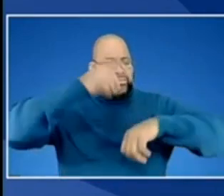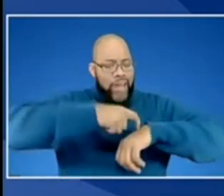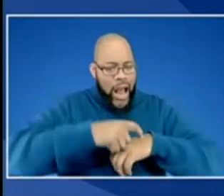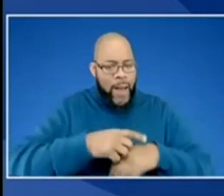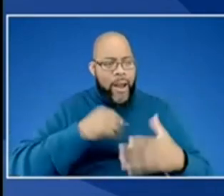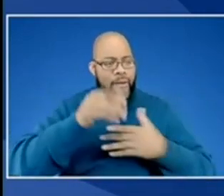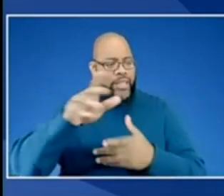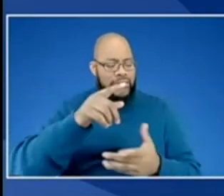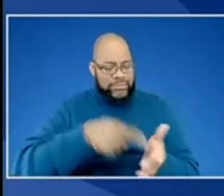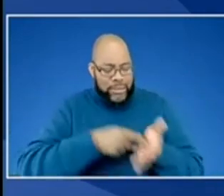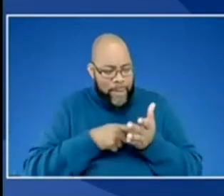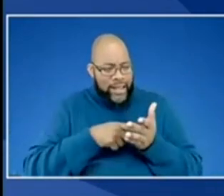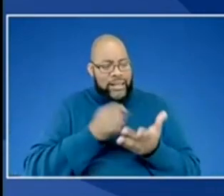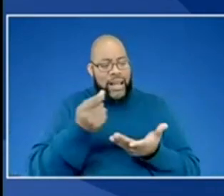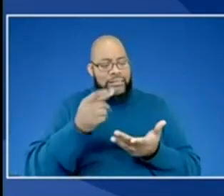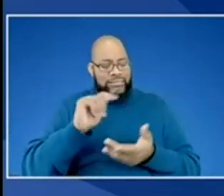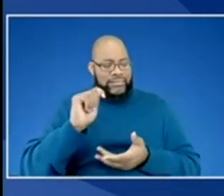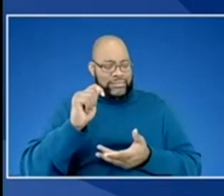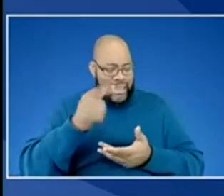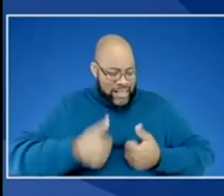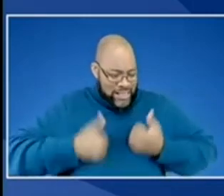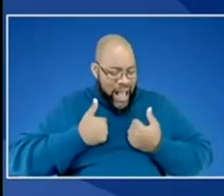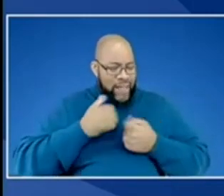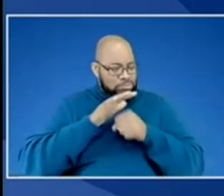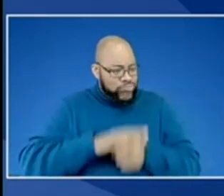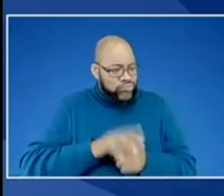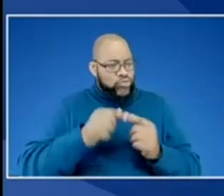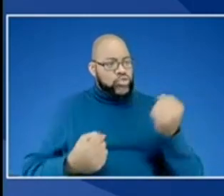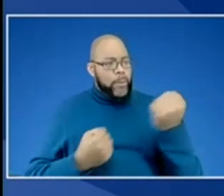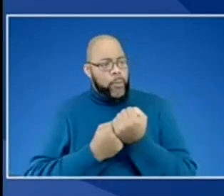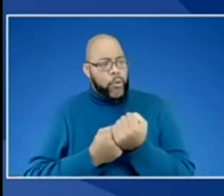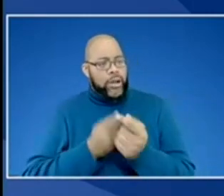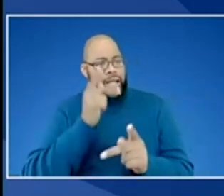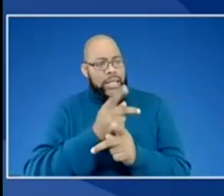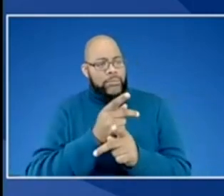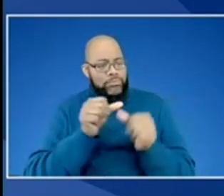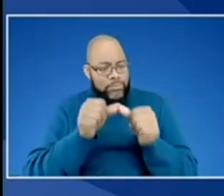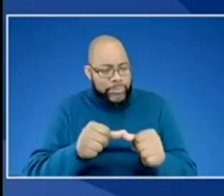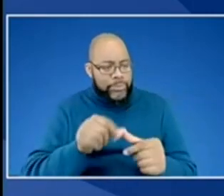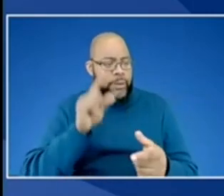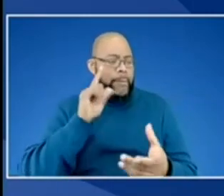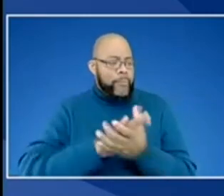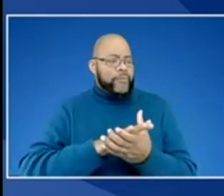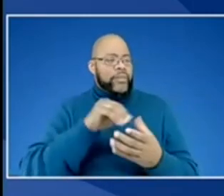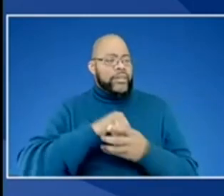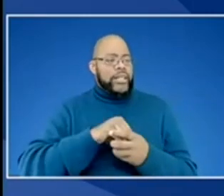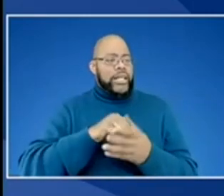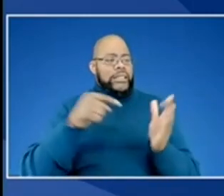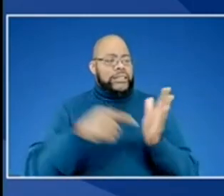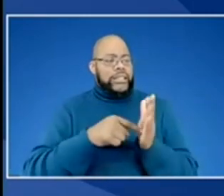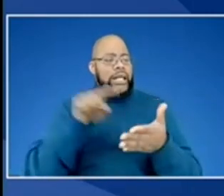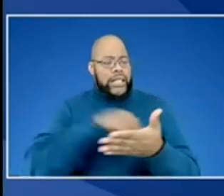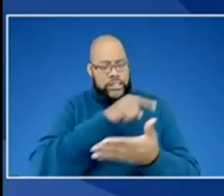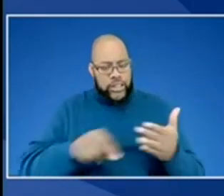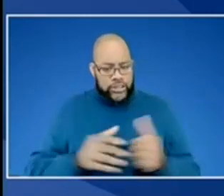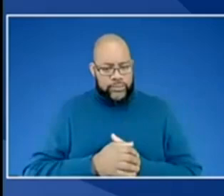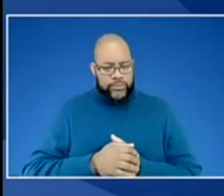demanding and taxing lives to support and stand firm in their belief in debt cancellation. When is enough, enough?